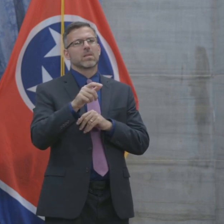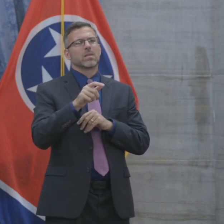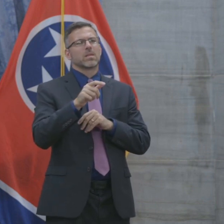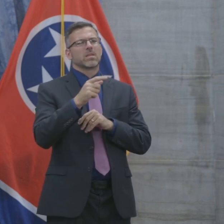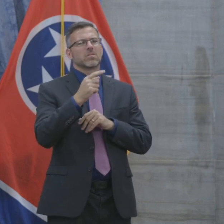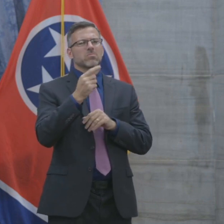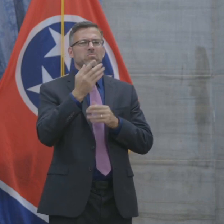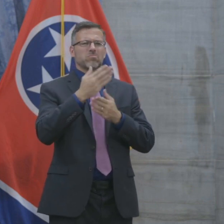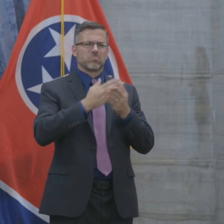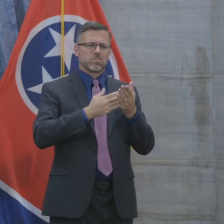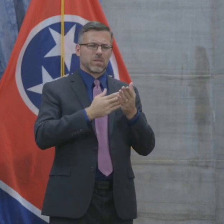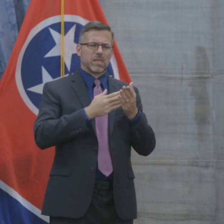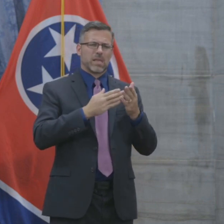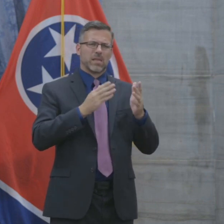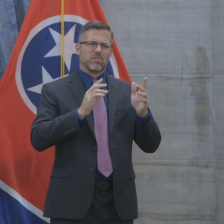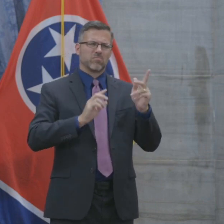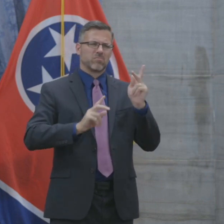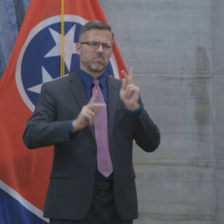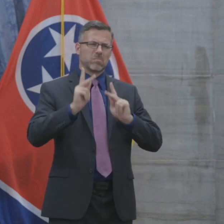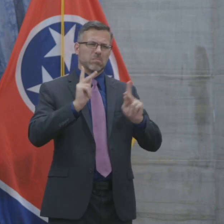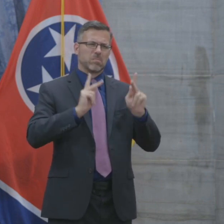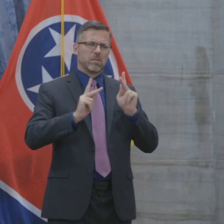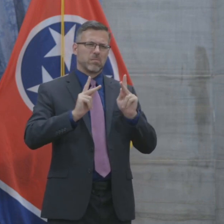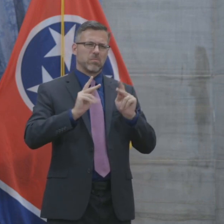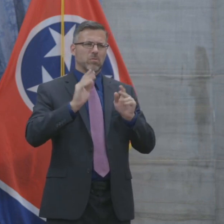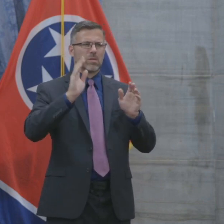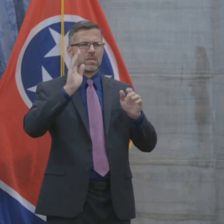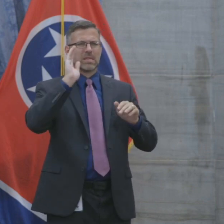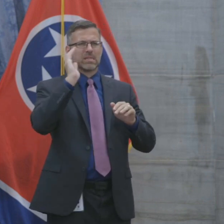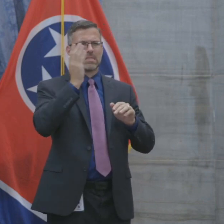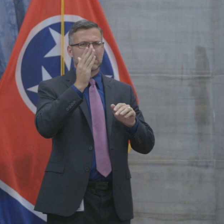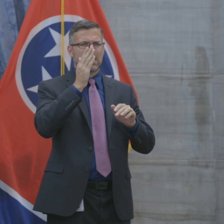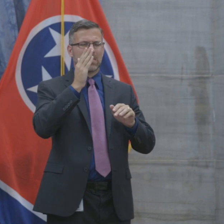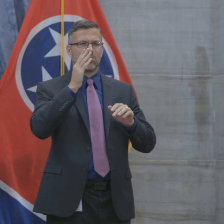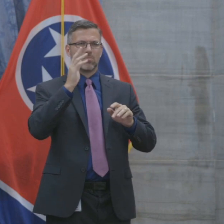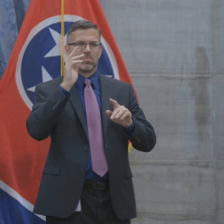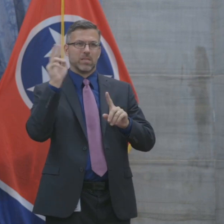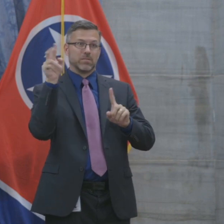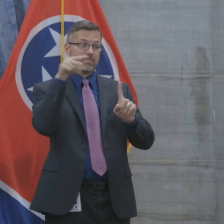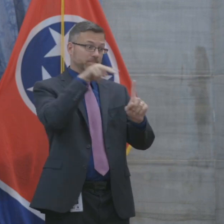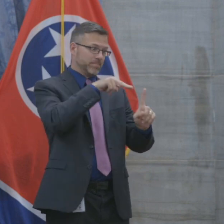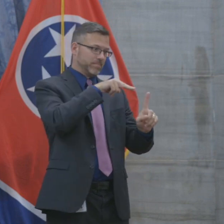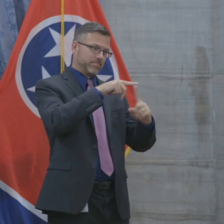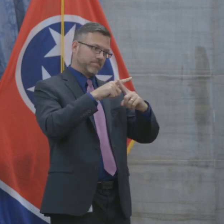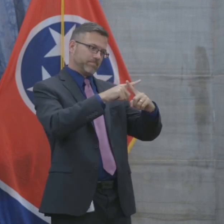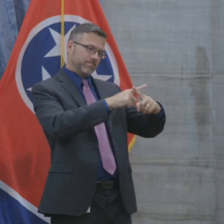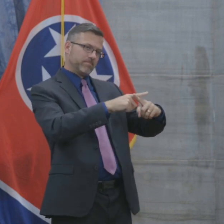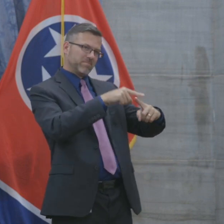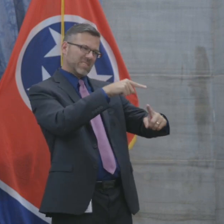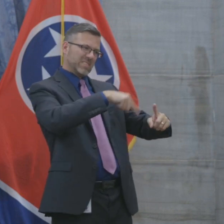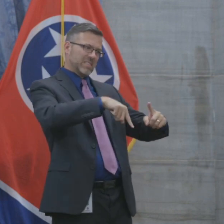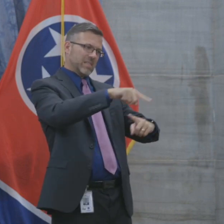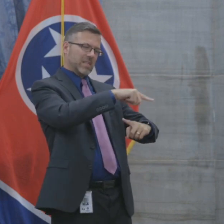community and members of the media not be allowed into a -- a public high school football game. So I don't know much